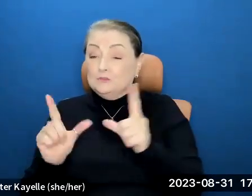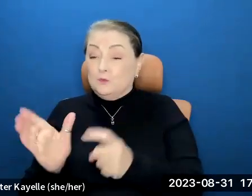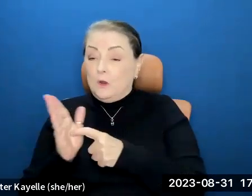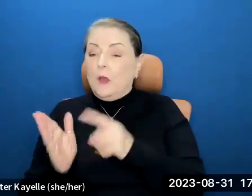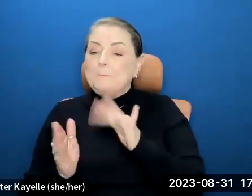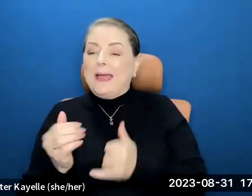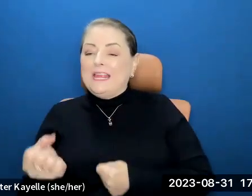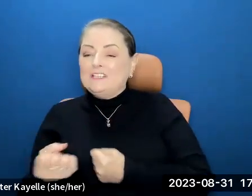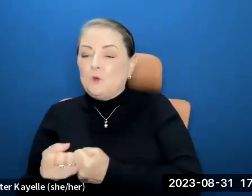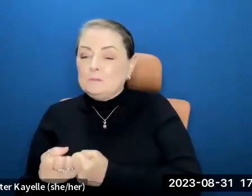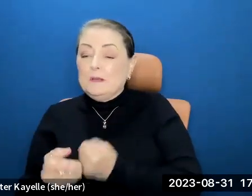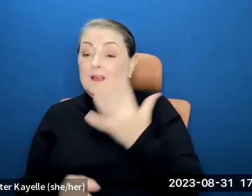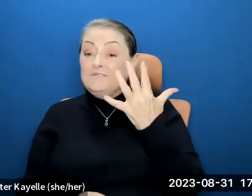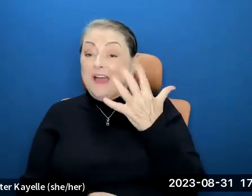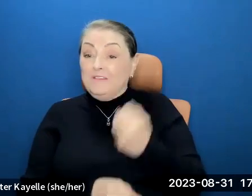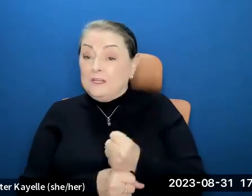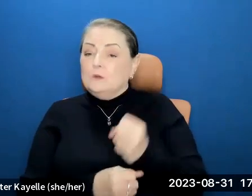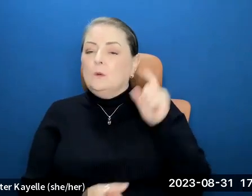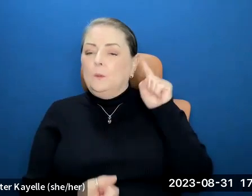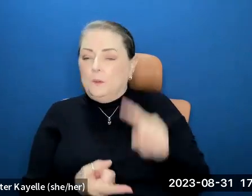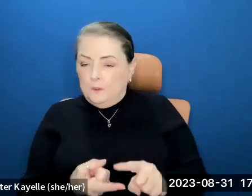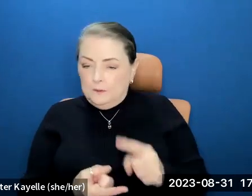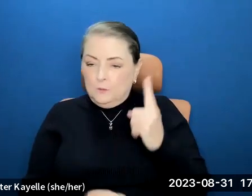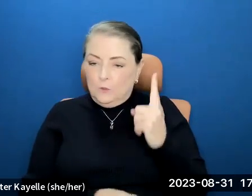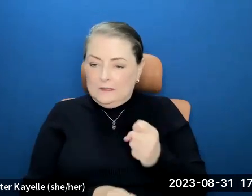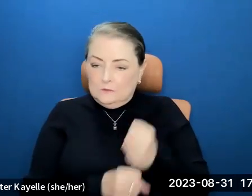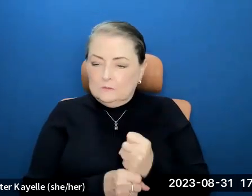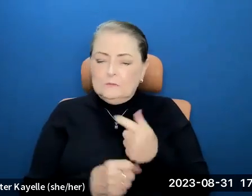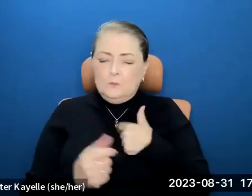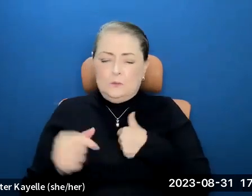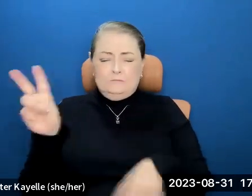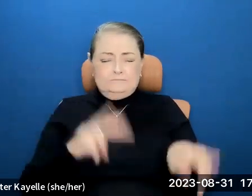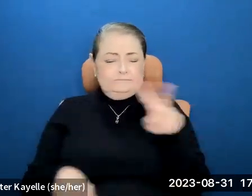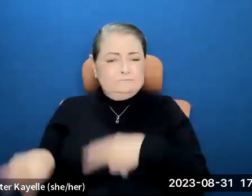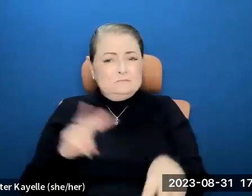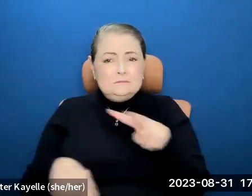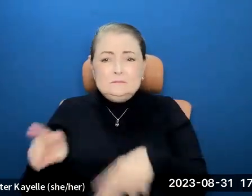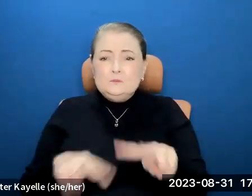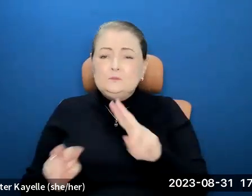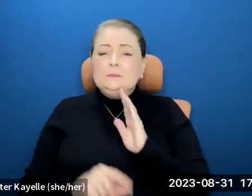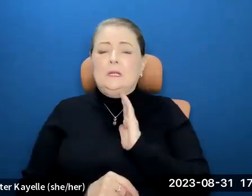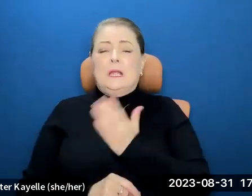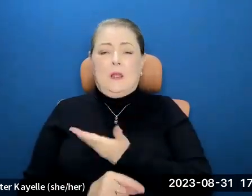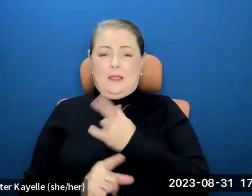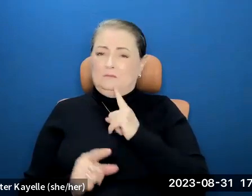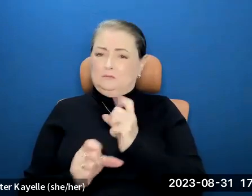from five years to one year upon reviewing our wax we determined this creates a barrier that does not